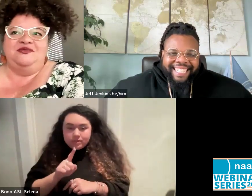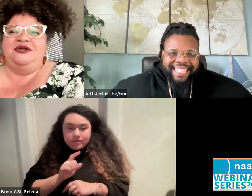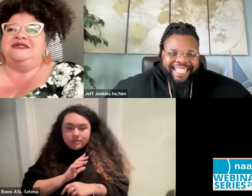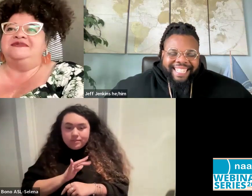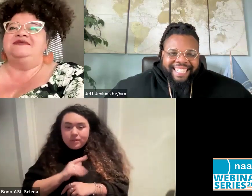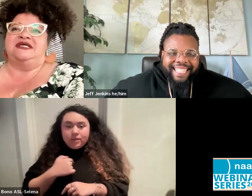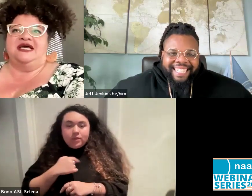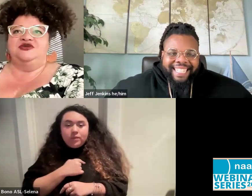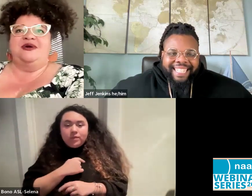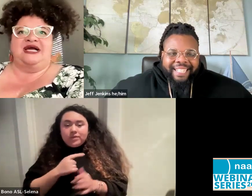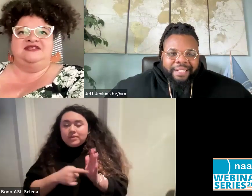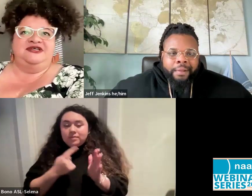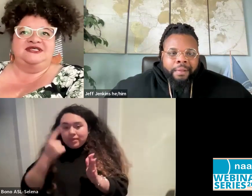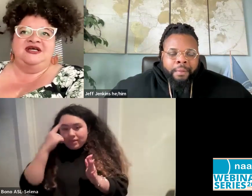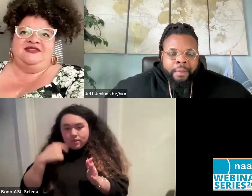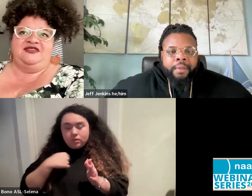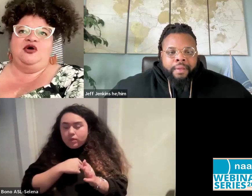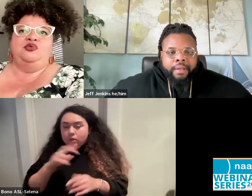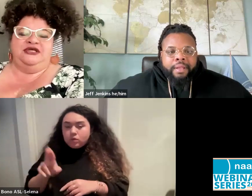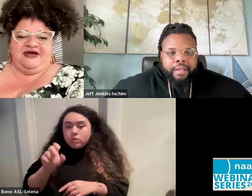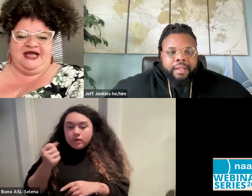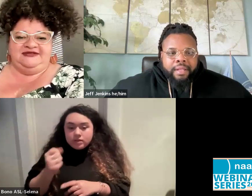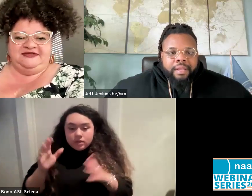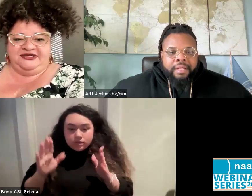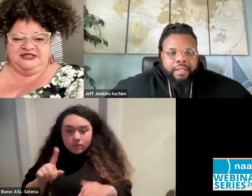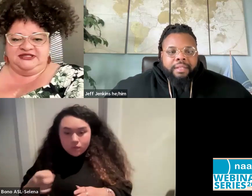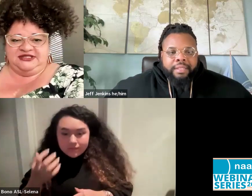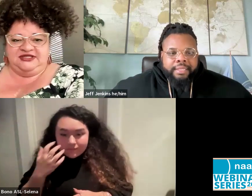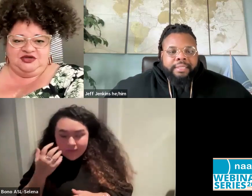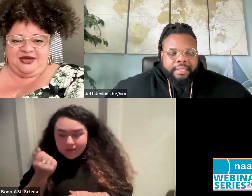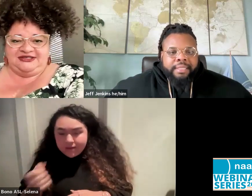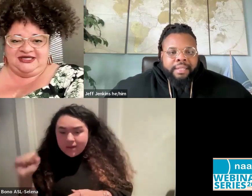we sometimes think as us activists that the only that activism exists in the U.S.